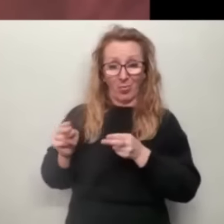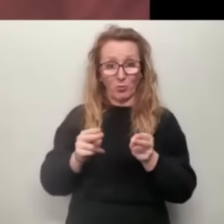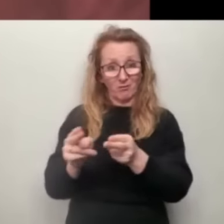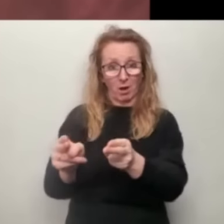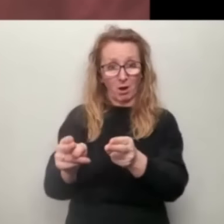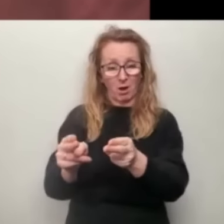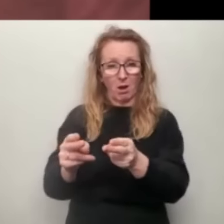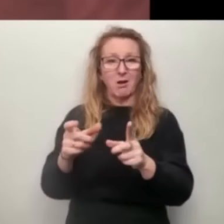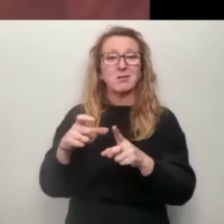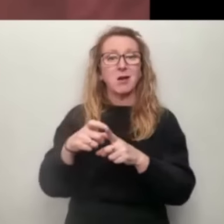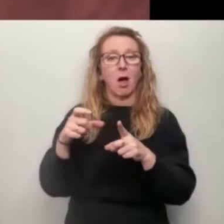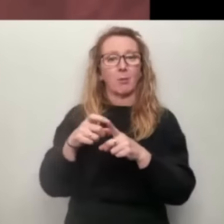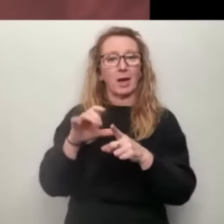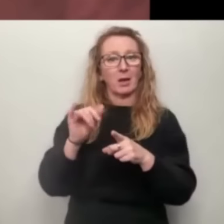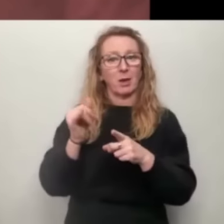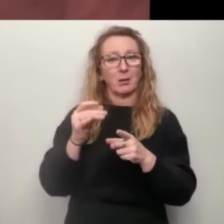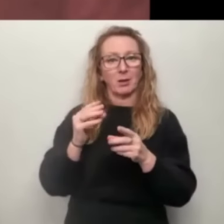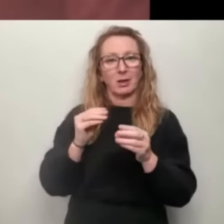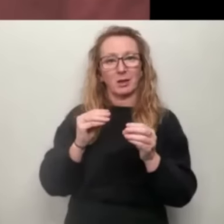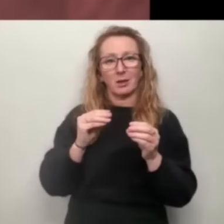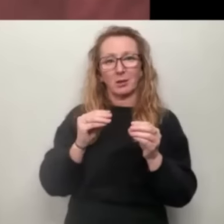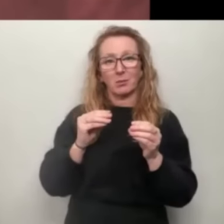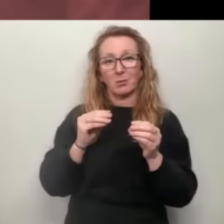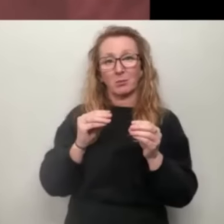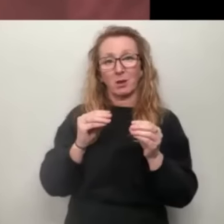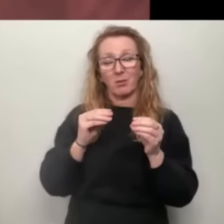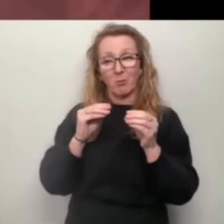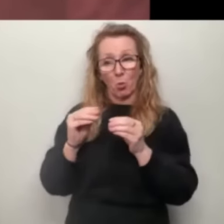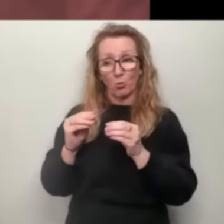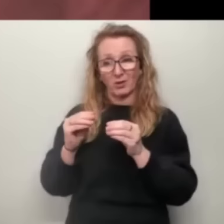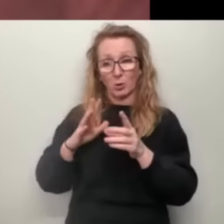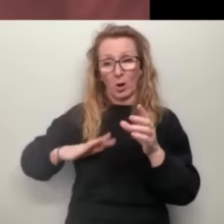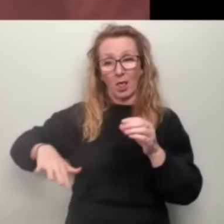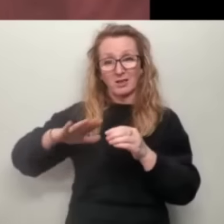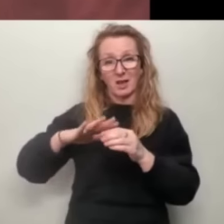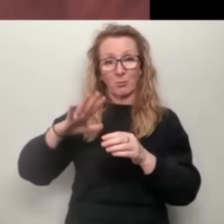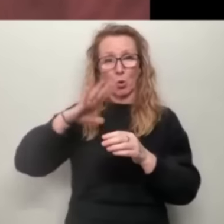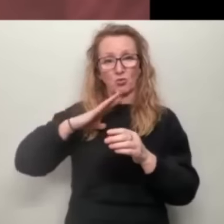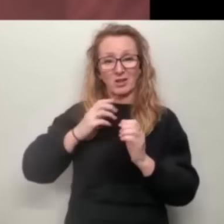Darby may have moved into a landscape that was already industrialized,